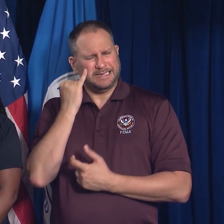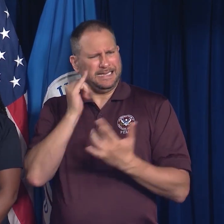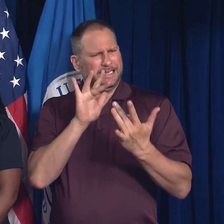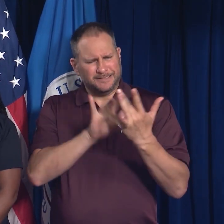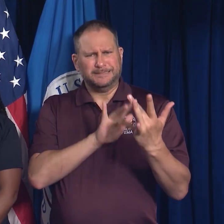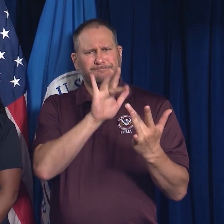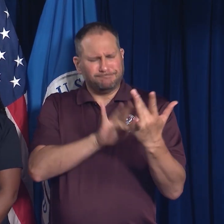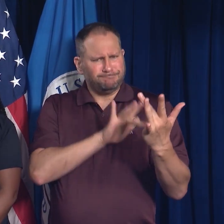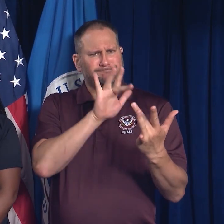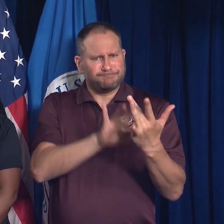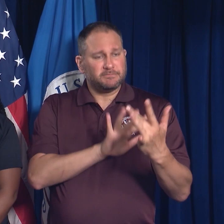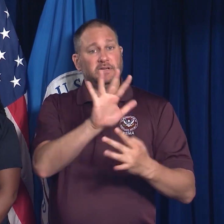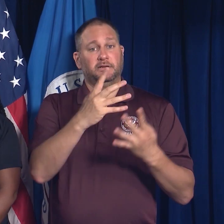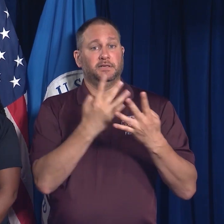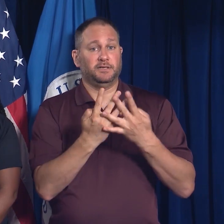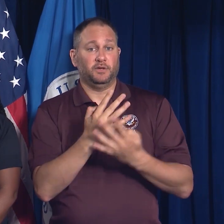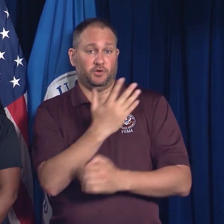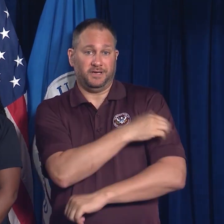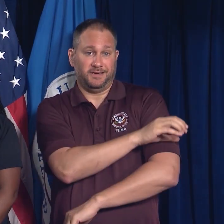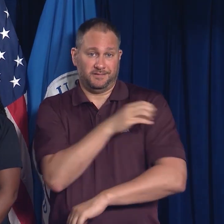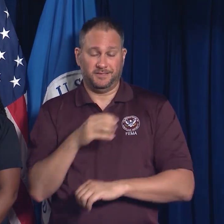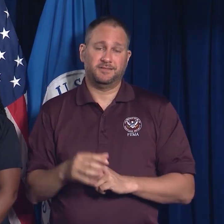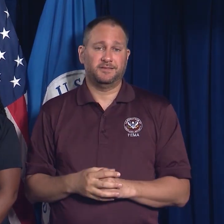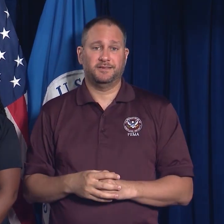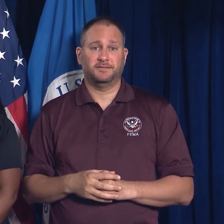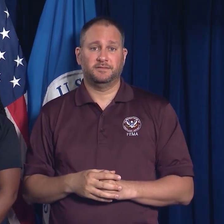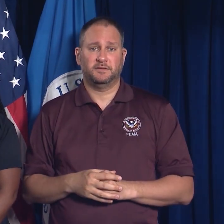if you are having difficulty contacting your dialysis clinic.